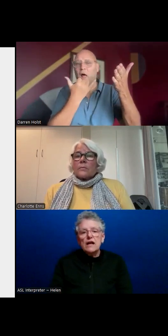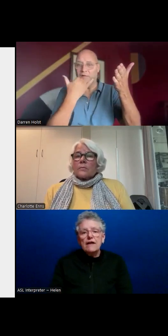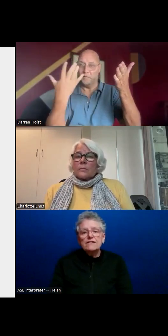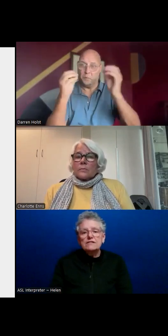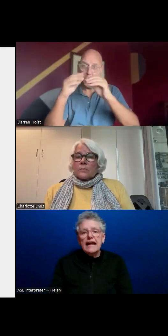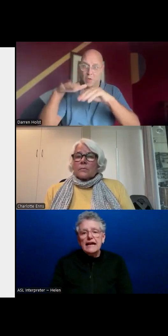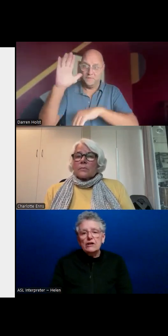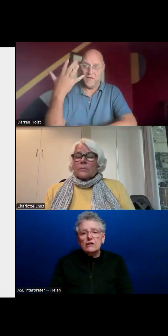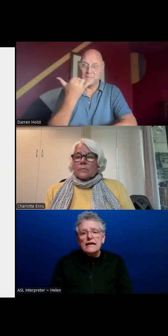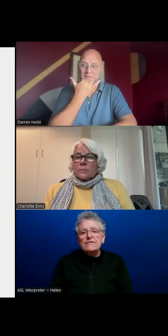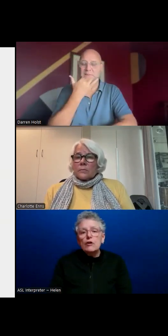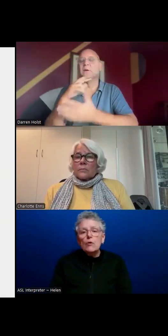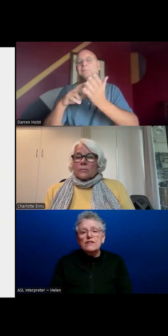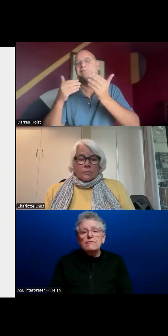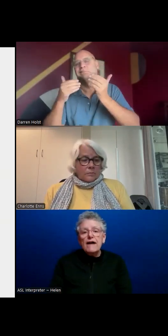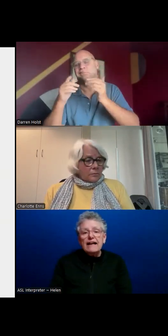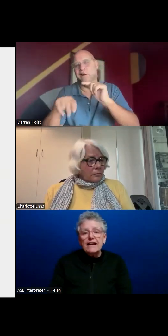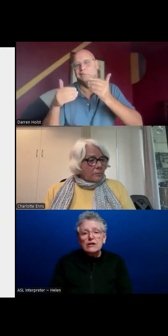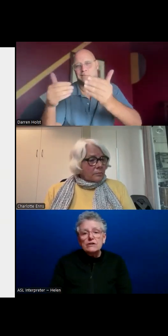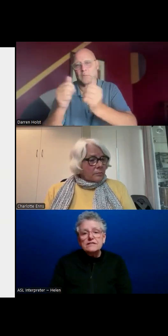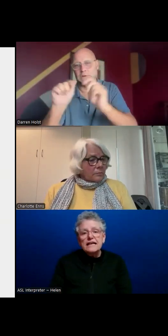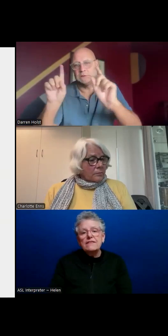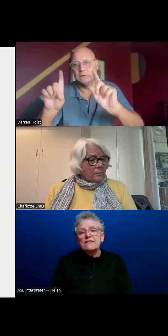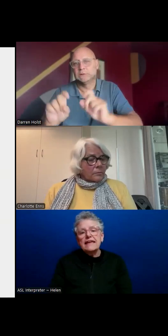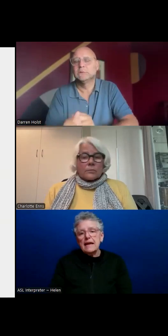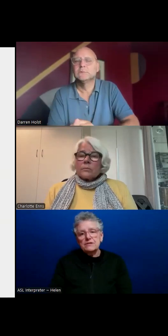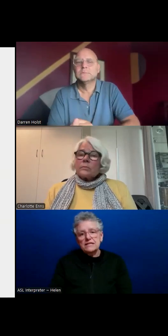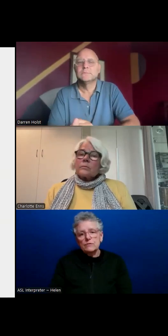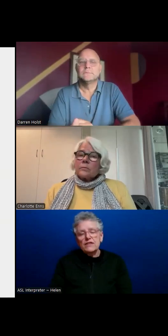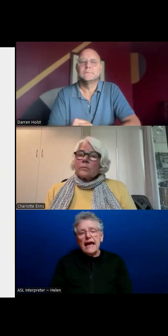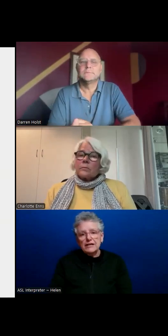If you've checked it off and there's an error, if there are more than five errors, then they can't proceed